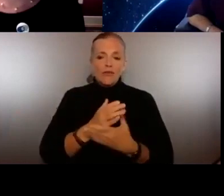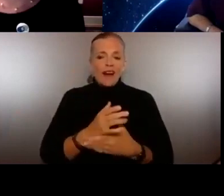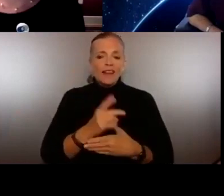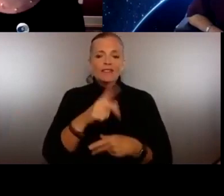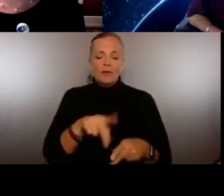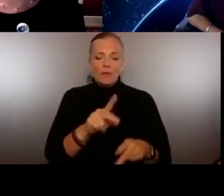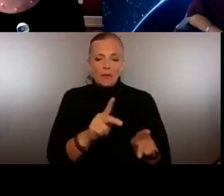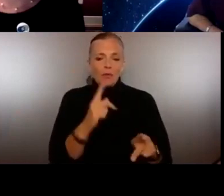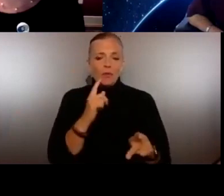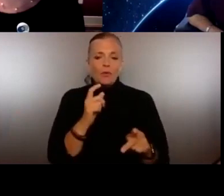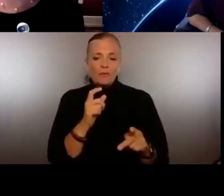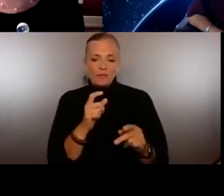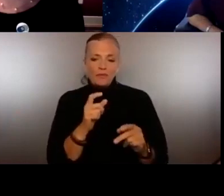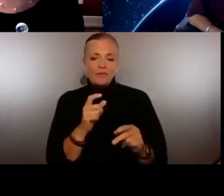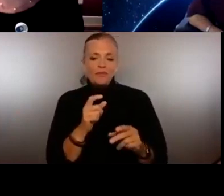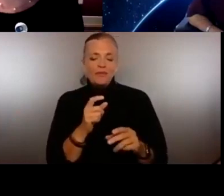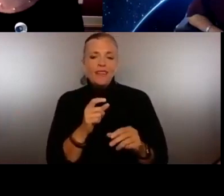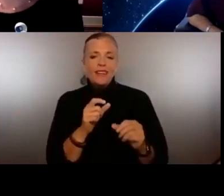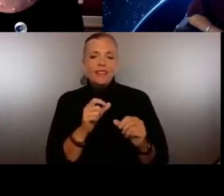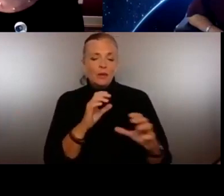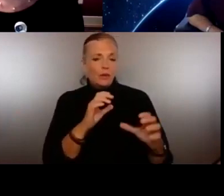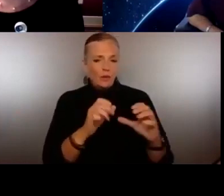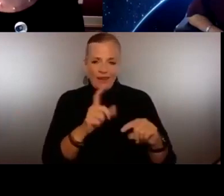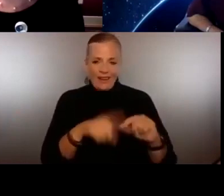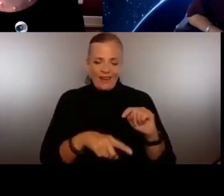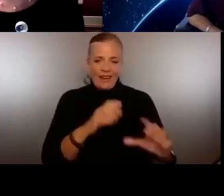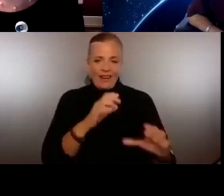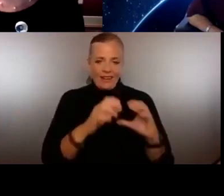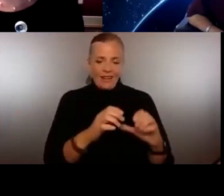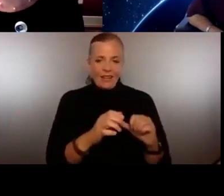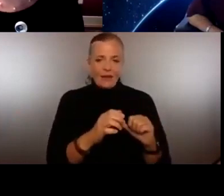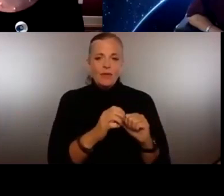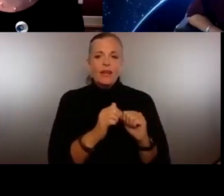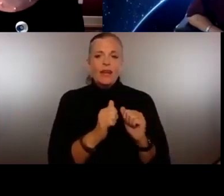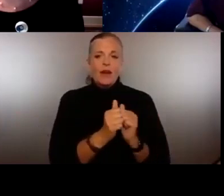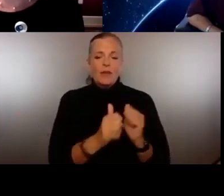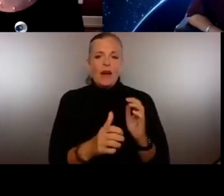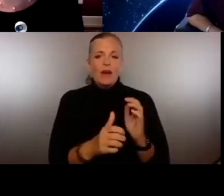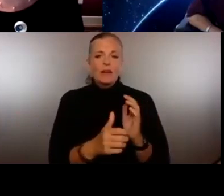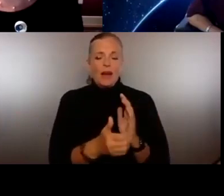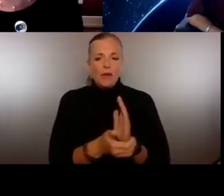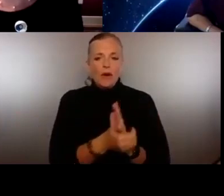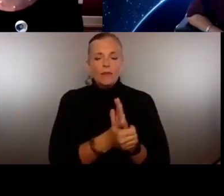on our website CommunicationFIRST.org. You can also support our mission by ordering and using